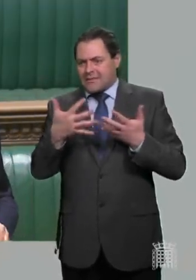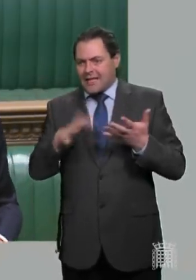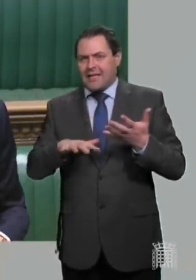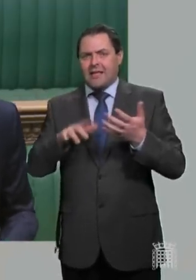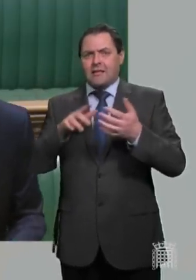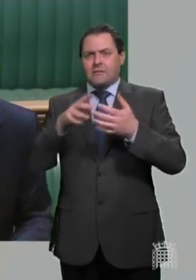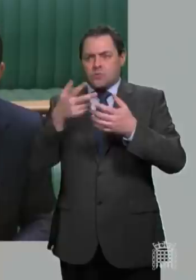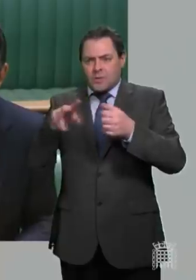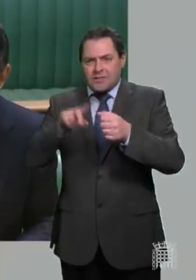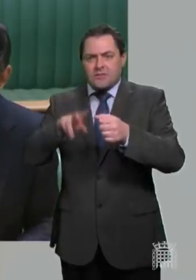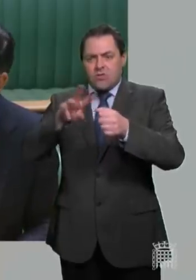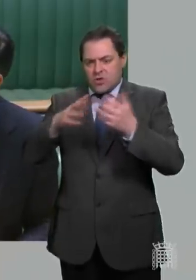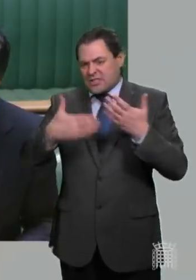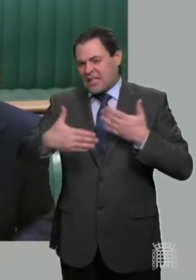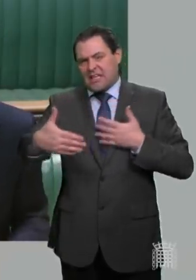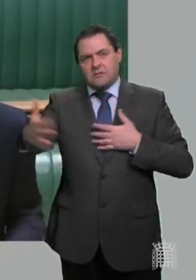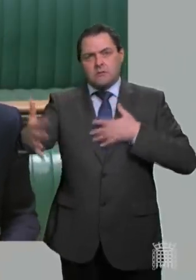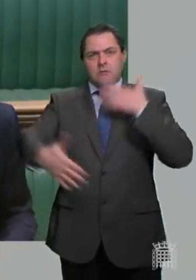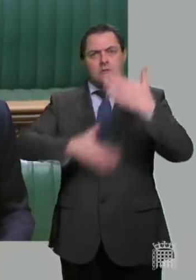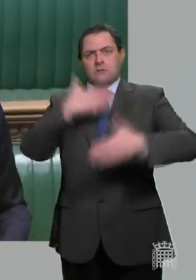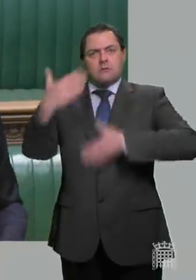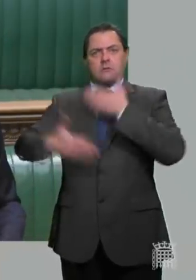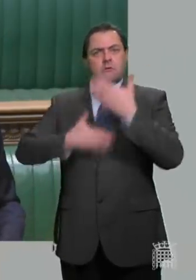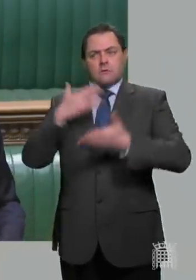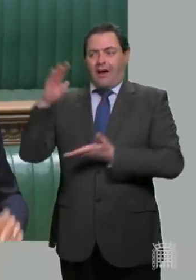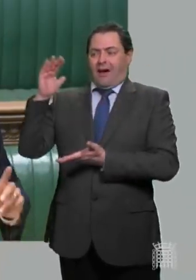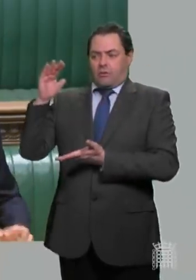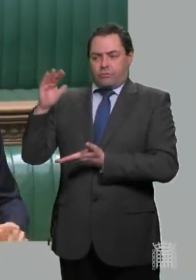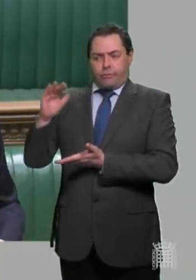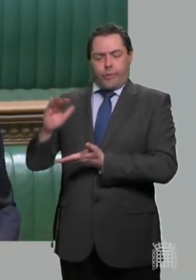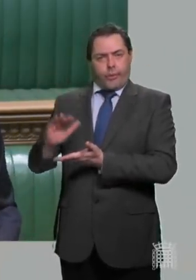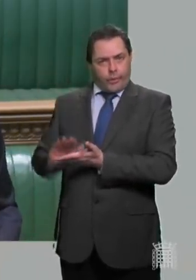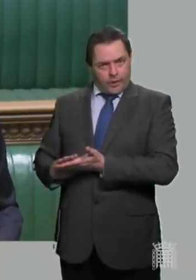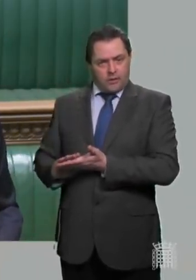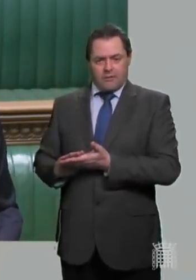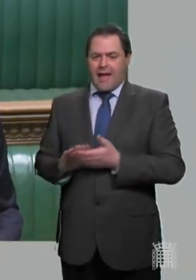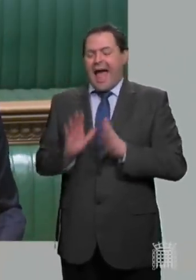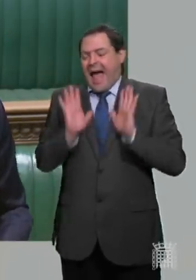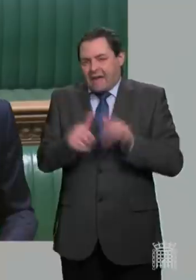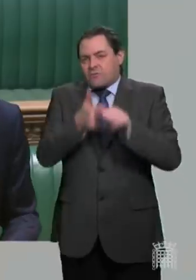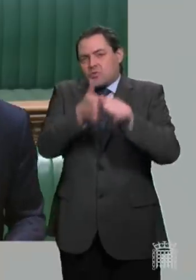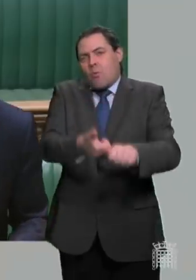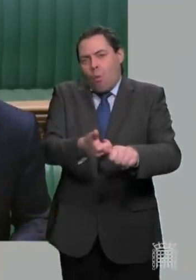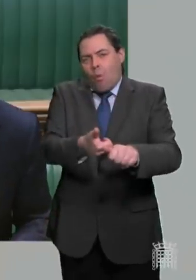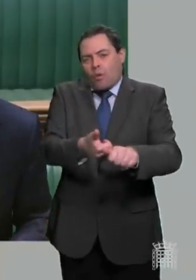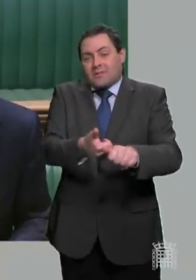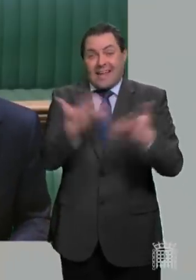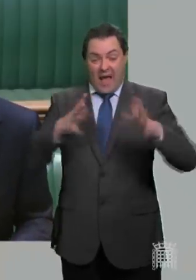irresponsible to withdraw support too soon, it would also be irresponsible to allow our future